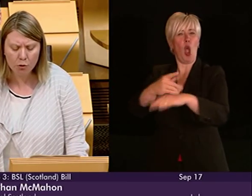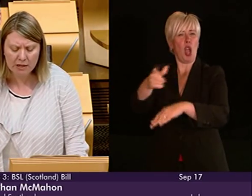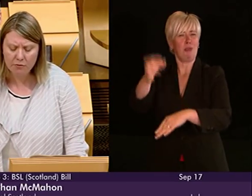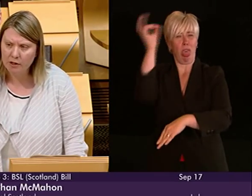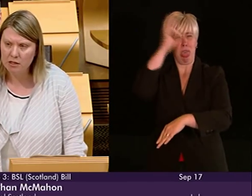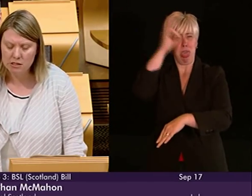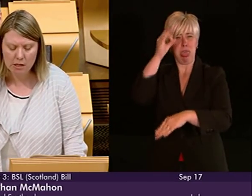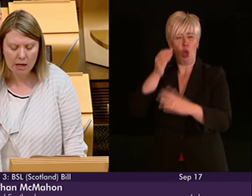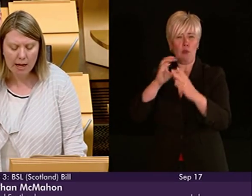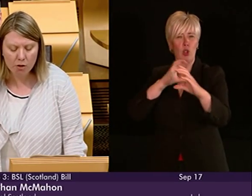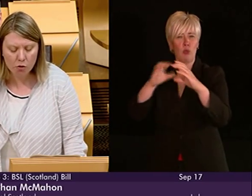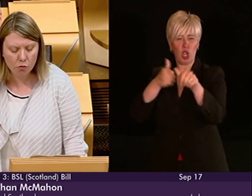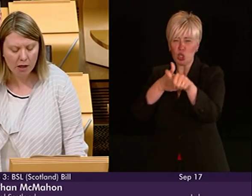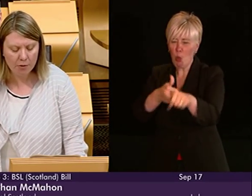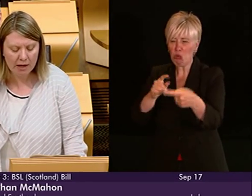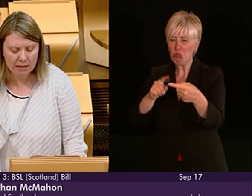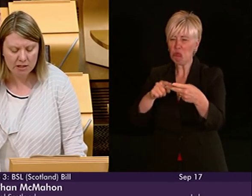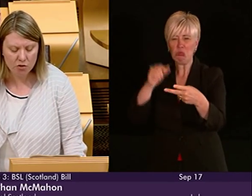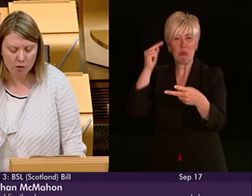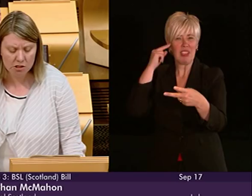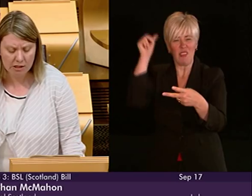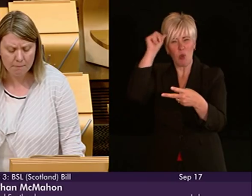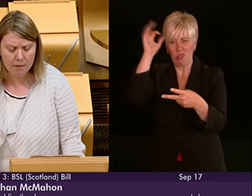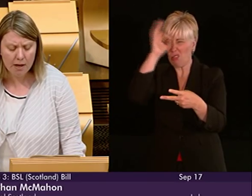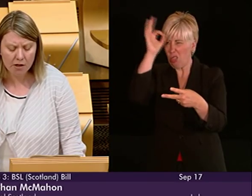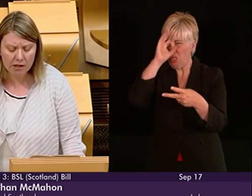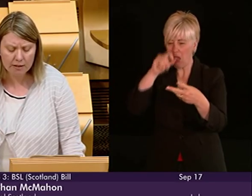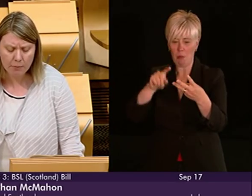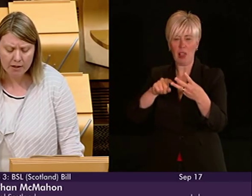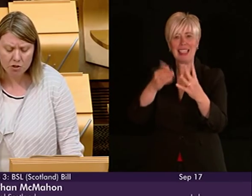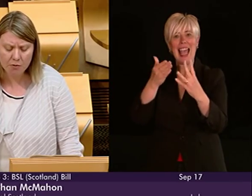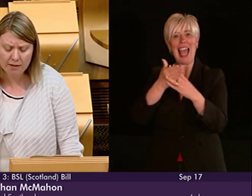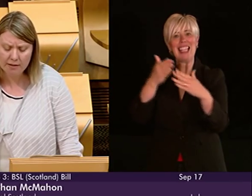poor deaf awareness and lack of knowledge about the access to work scheme create barriers